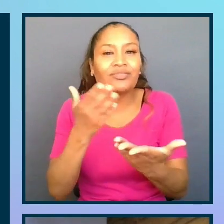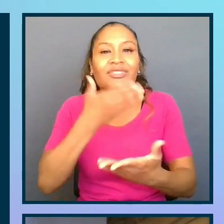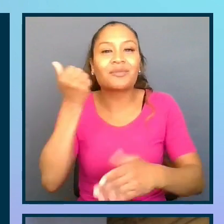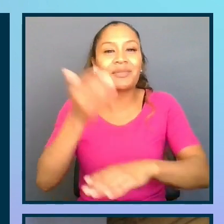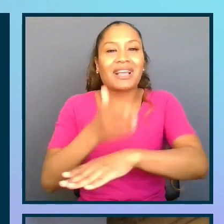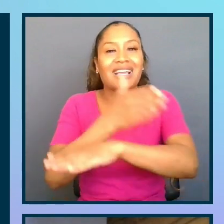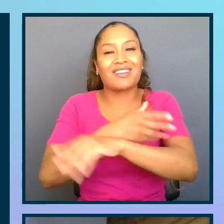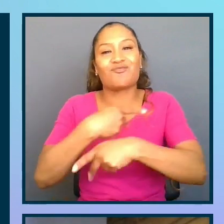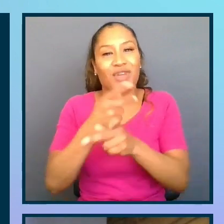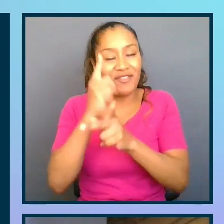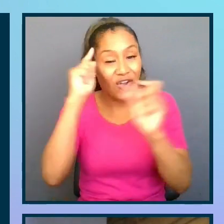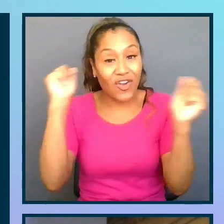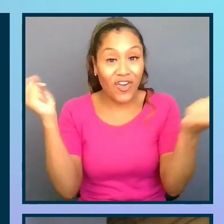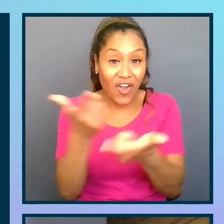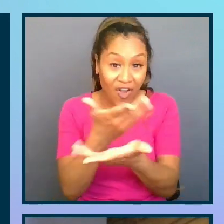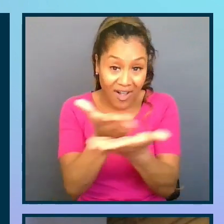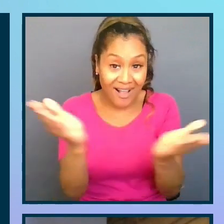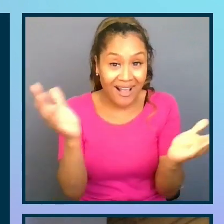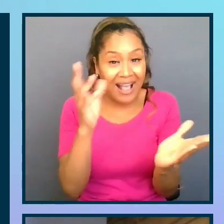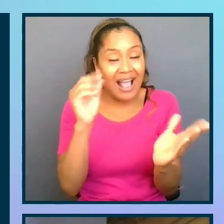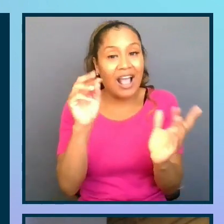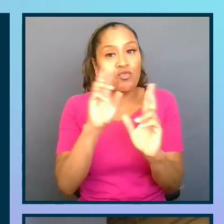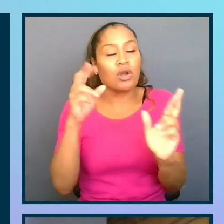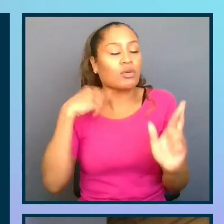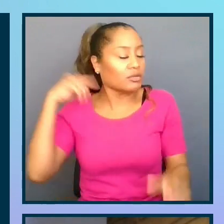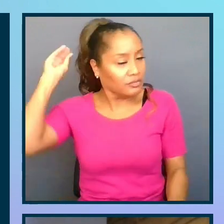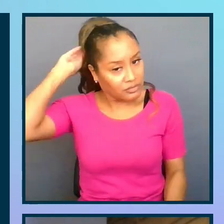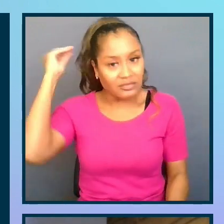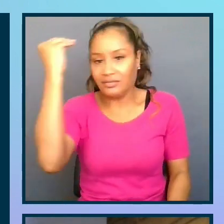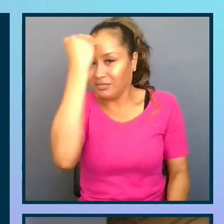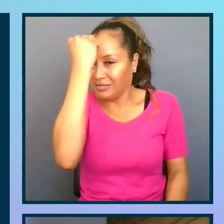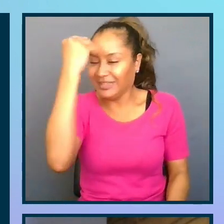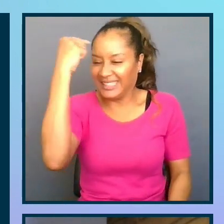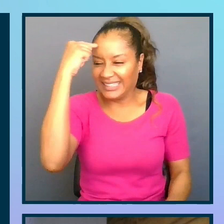and constraints that we are keeping in front of mind when designing our digital experiences,